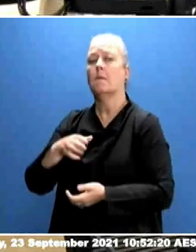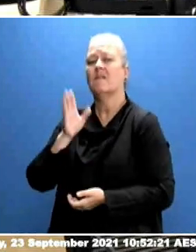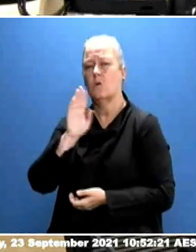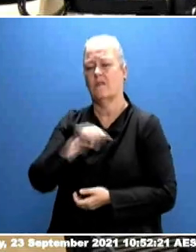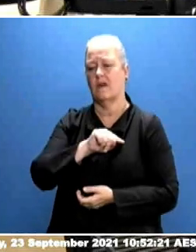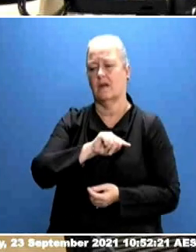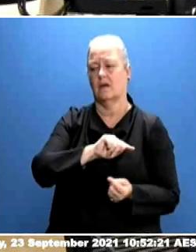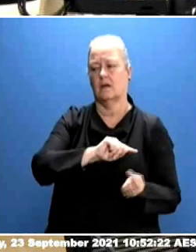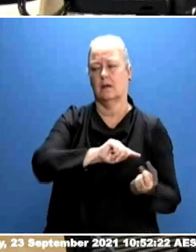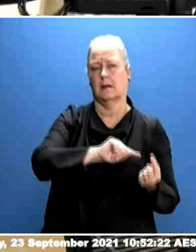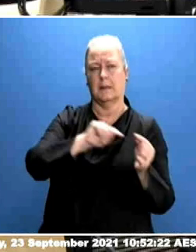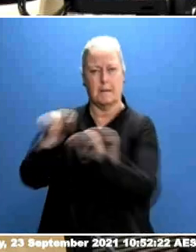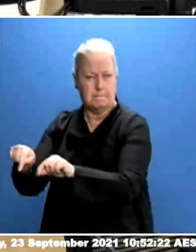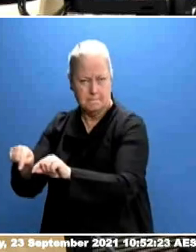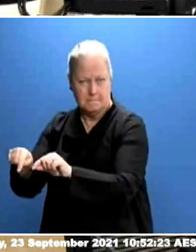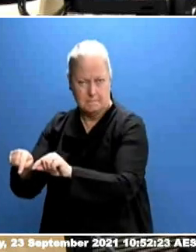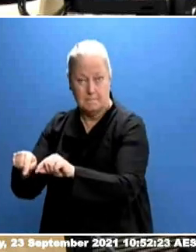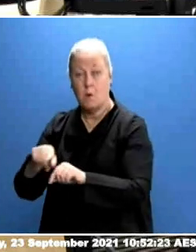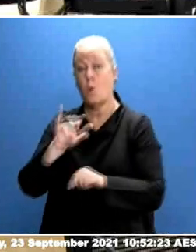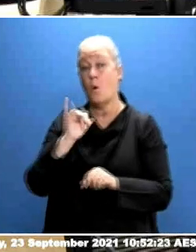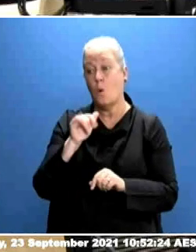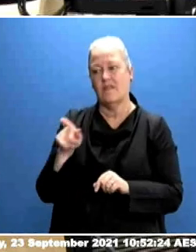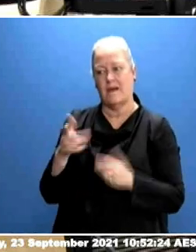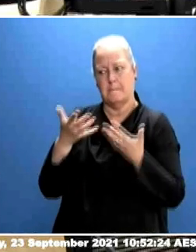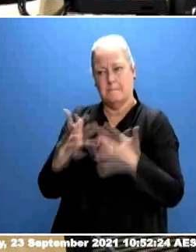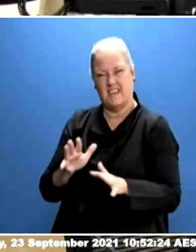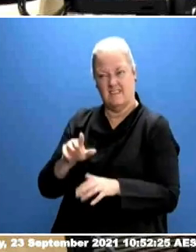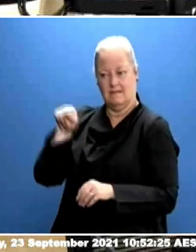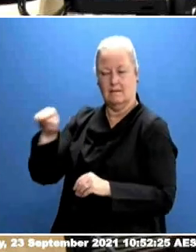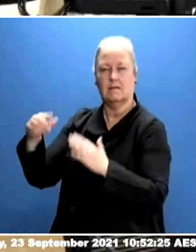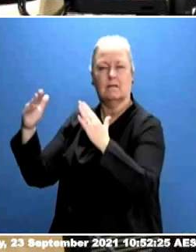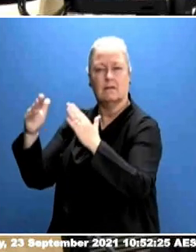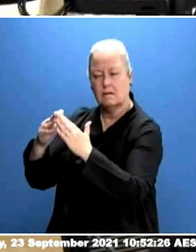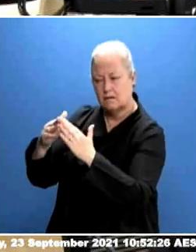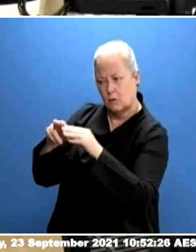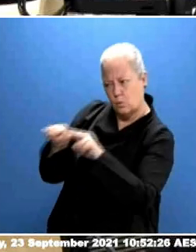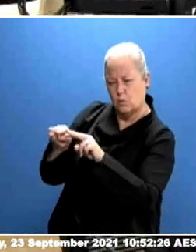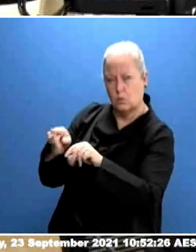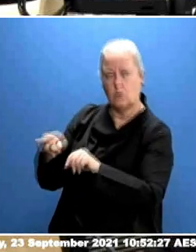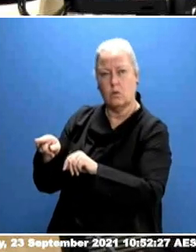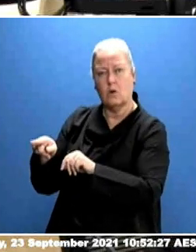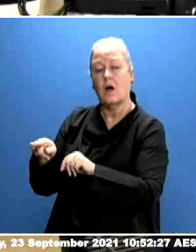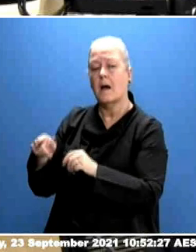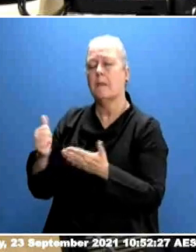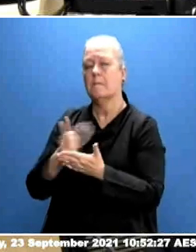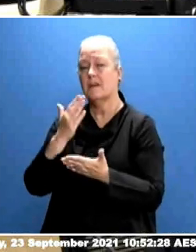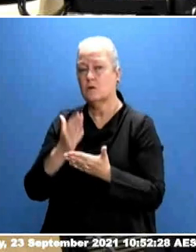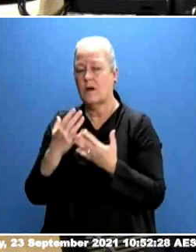or, if a child's been in Secure Care, to make sure that those resources are allocated in a way that are going to address